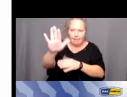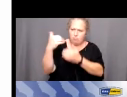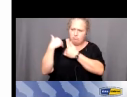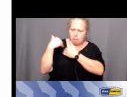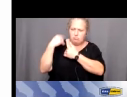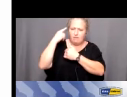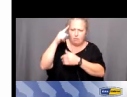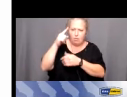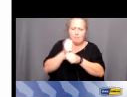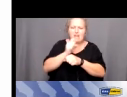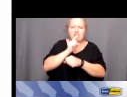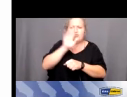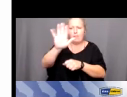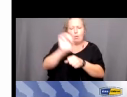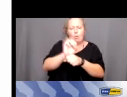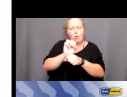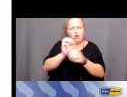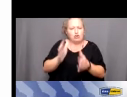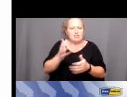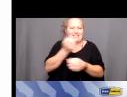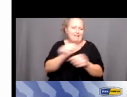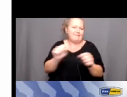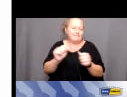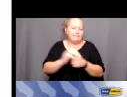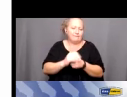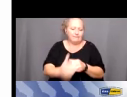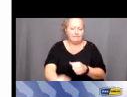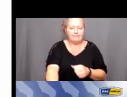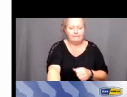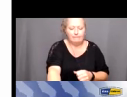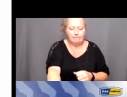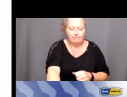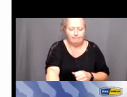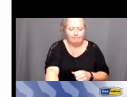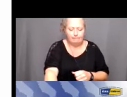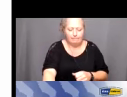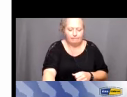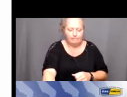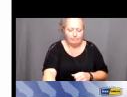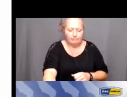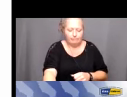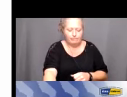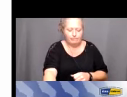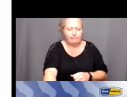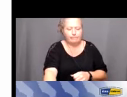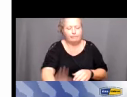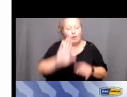to keep their workers safe for all the hazard I've discussed today.